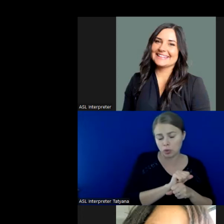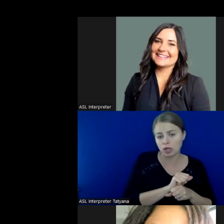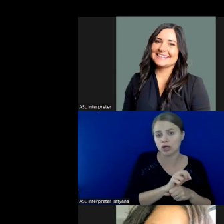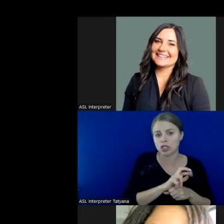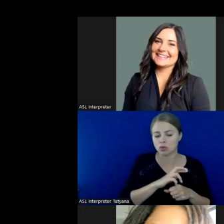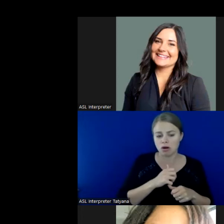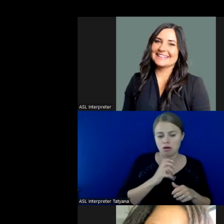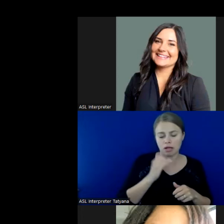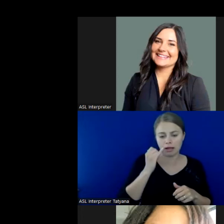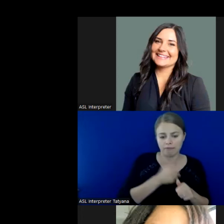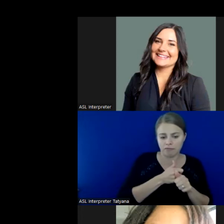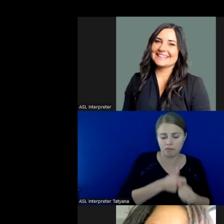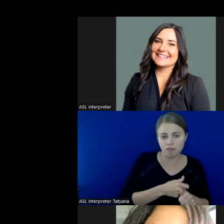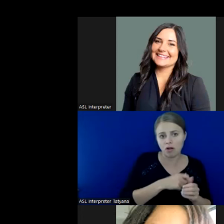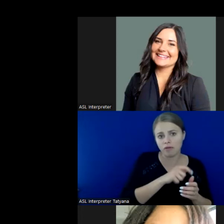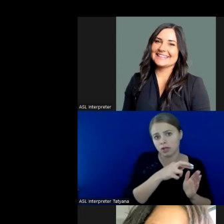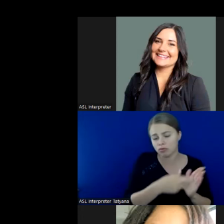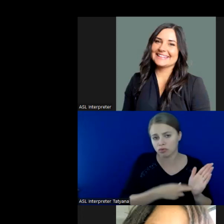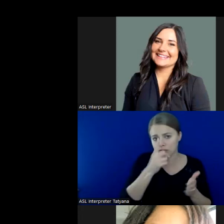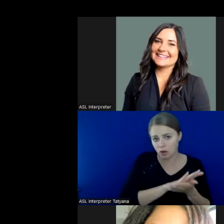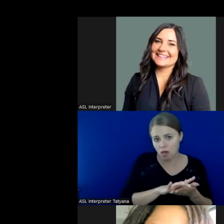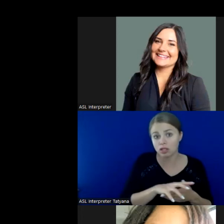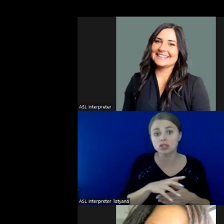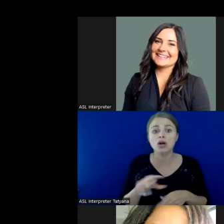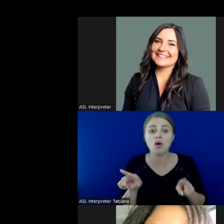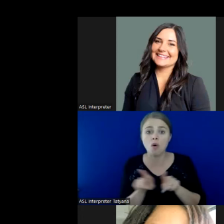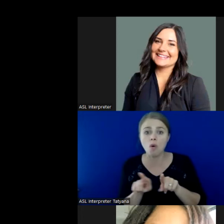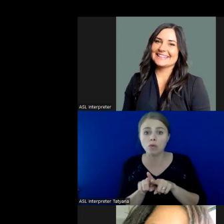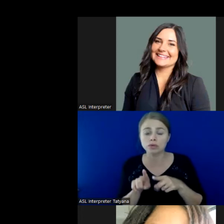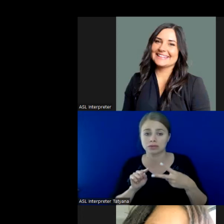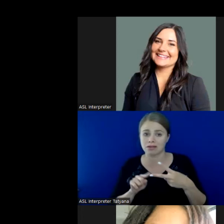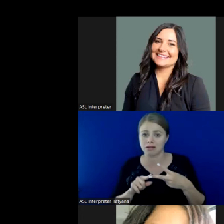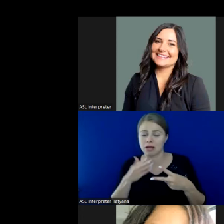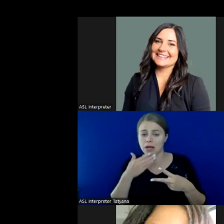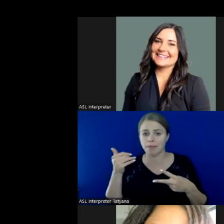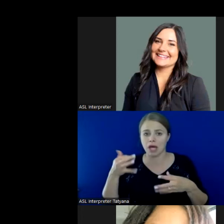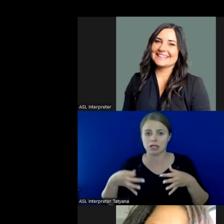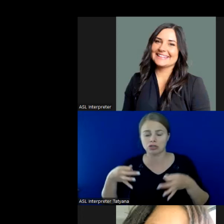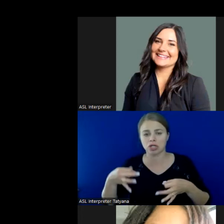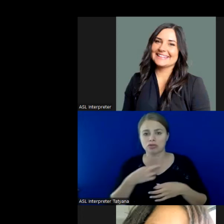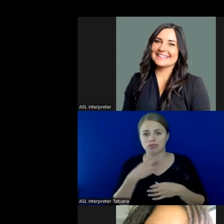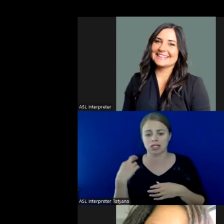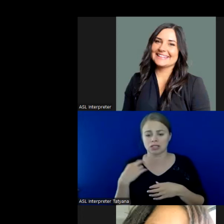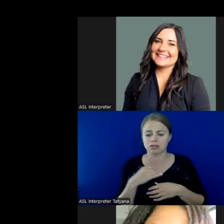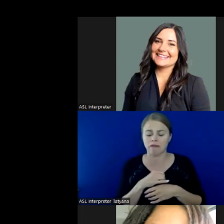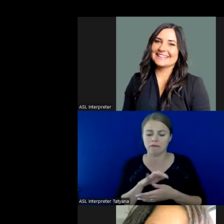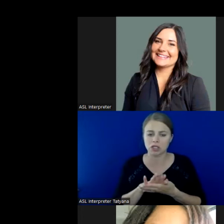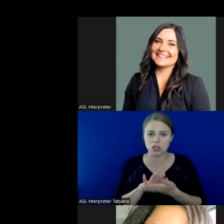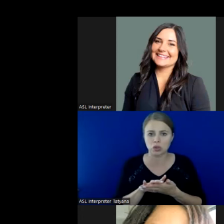And then also to better judge the risk for the institution's use of inaccessible ICT.